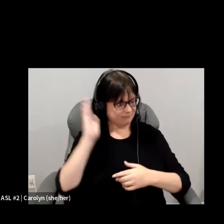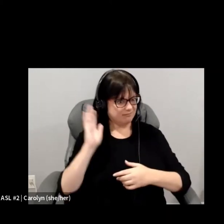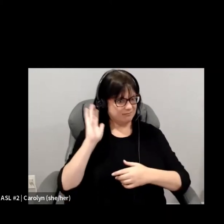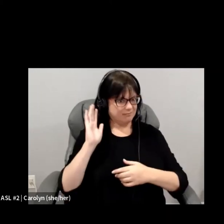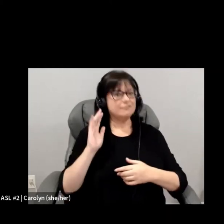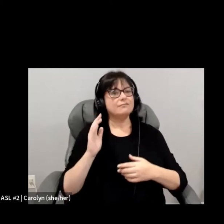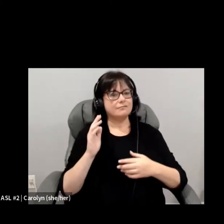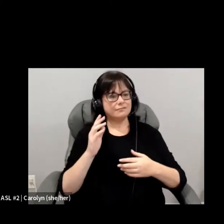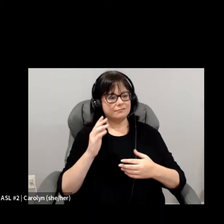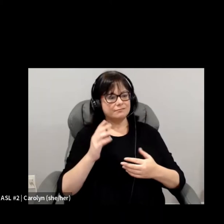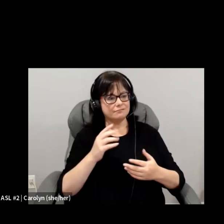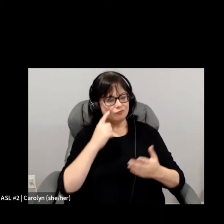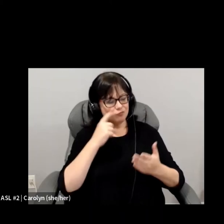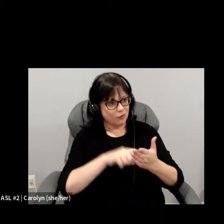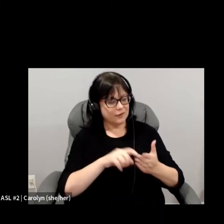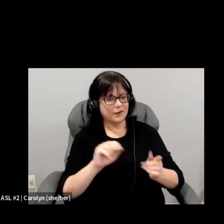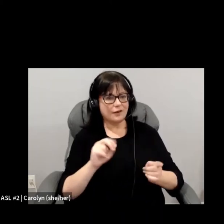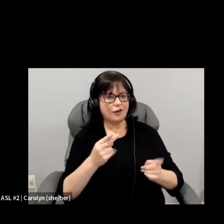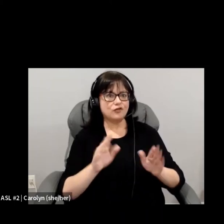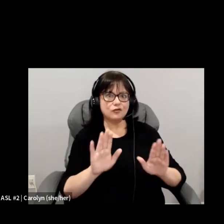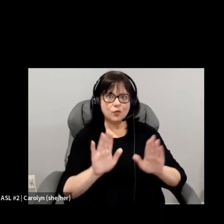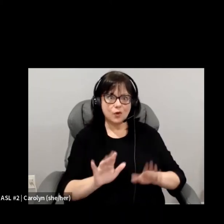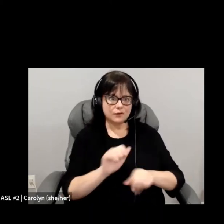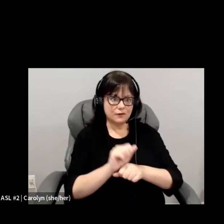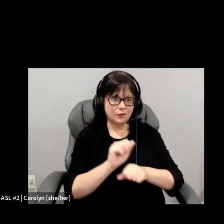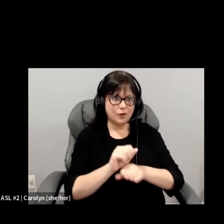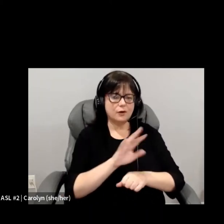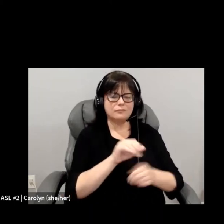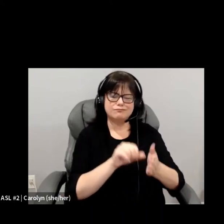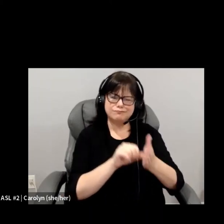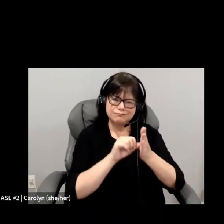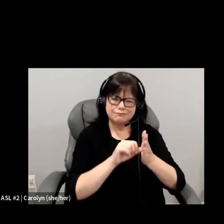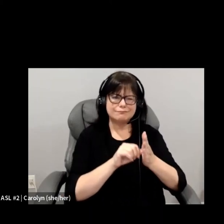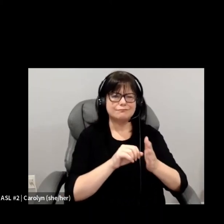WORK.